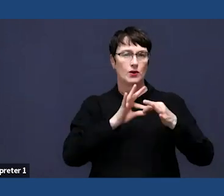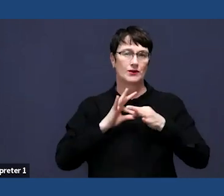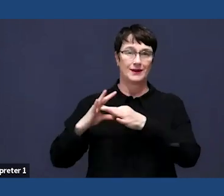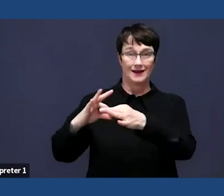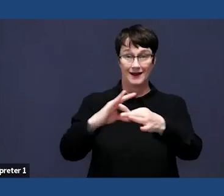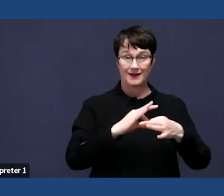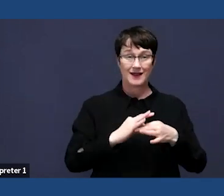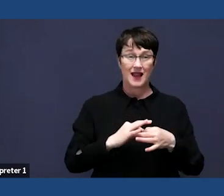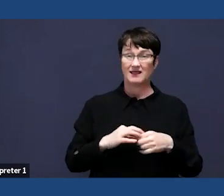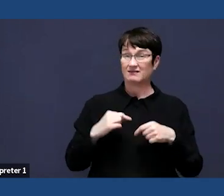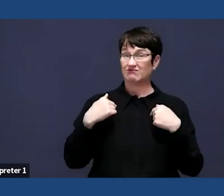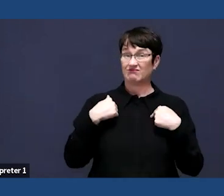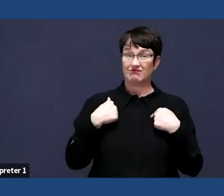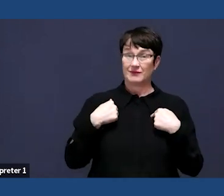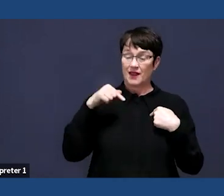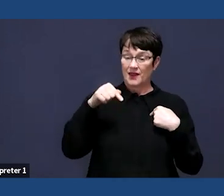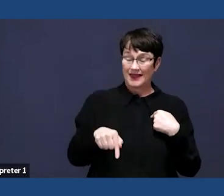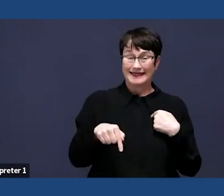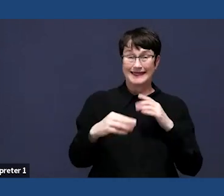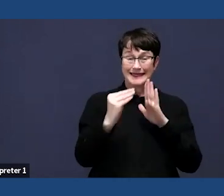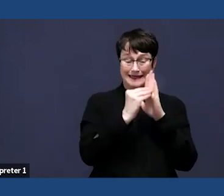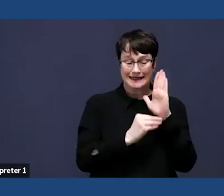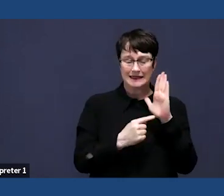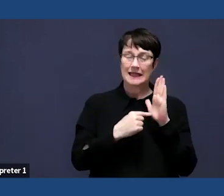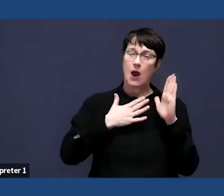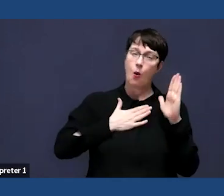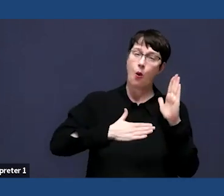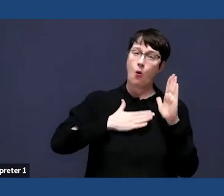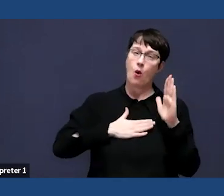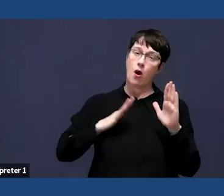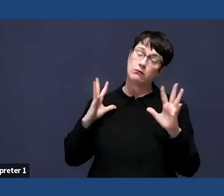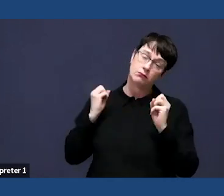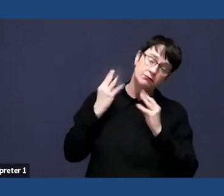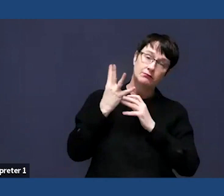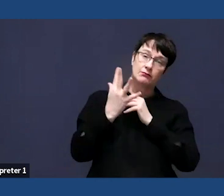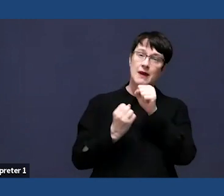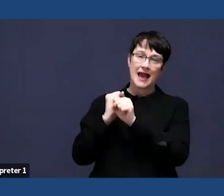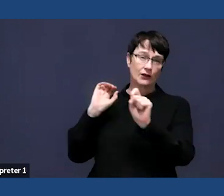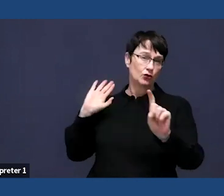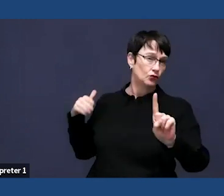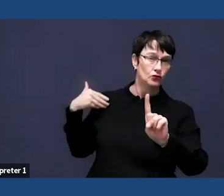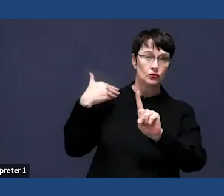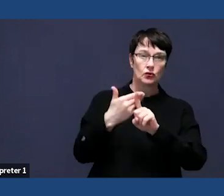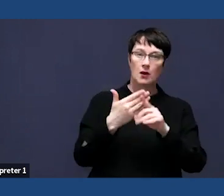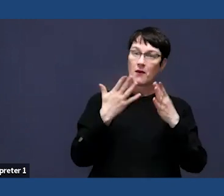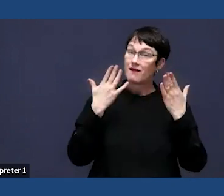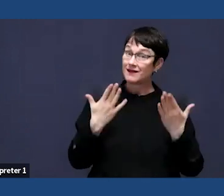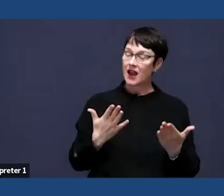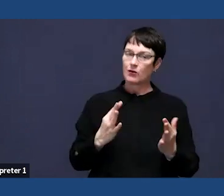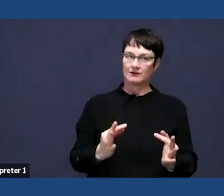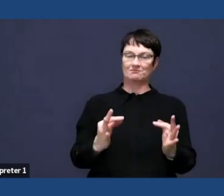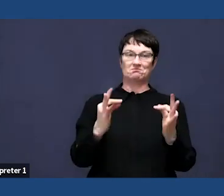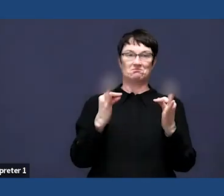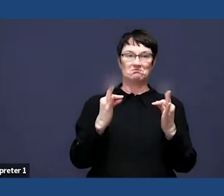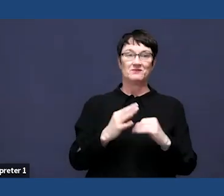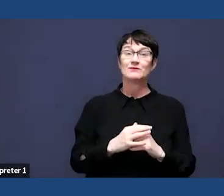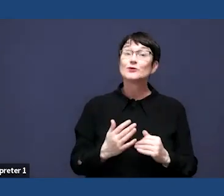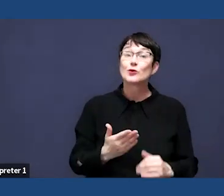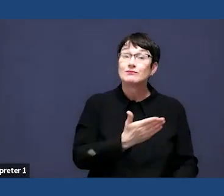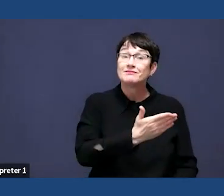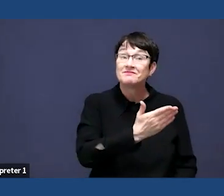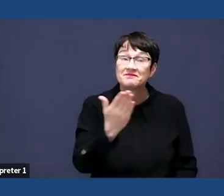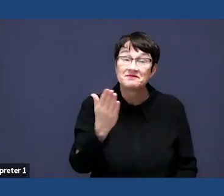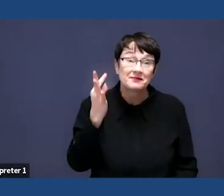such as this event enhance the capabilities of the culture.